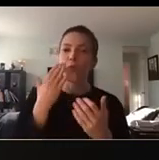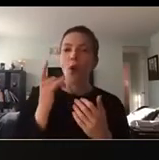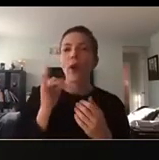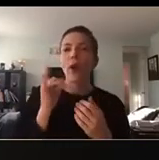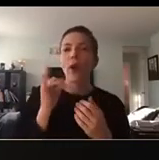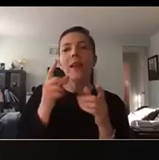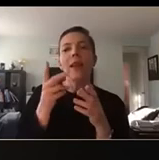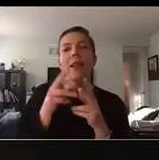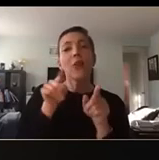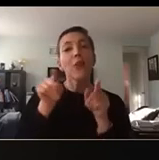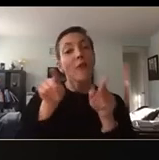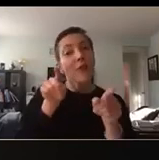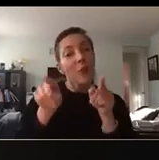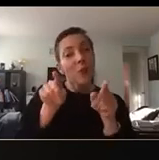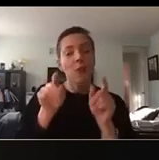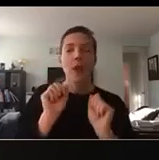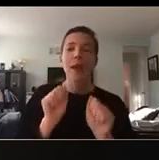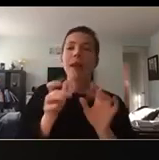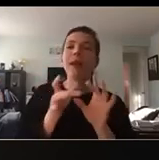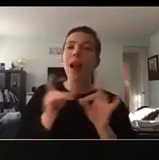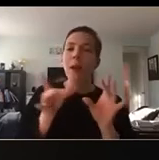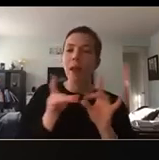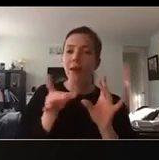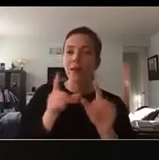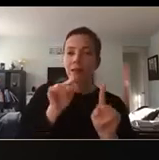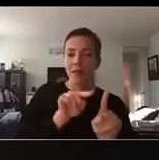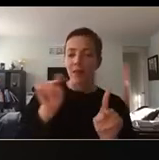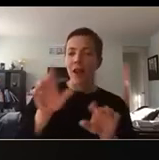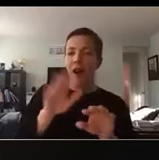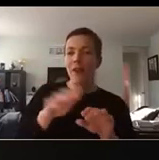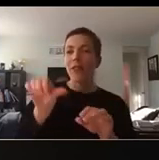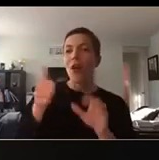And something that I'd like to know is if either of you can comment on the other